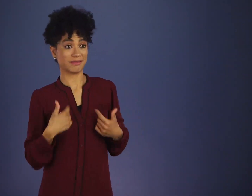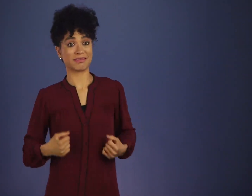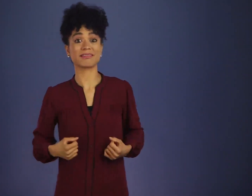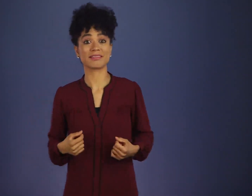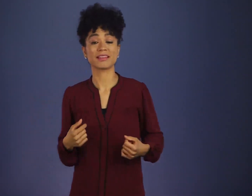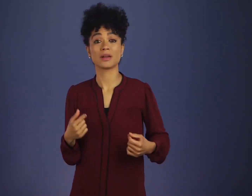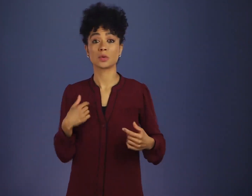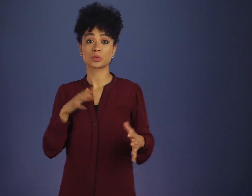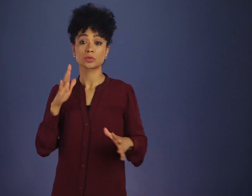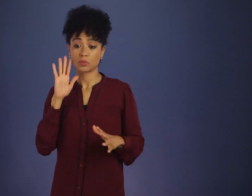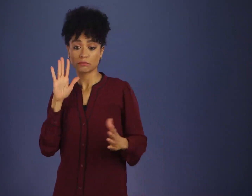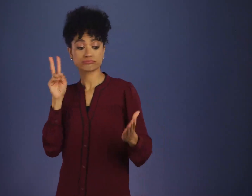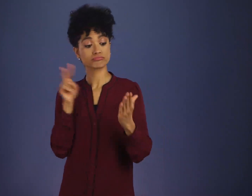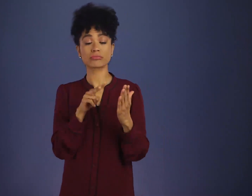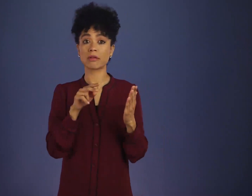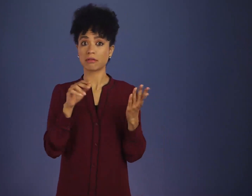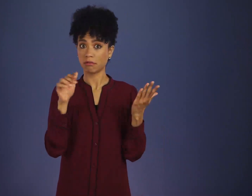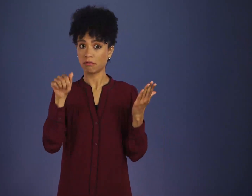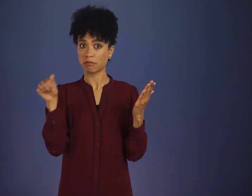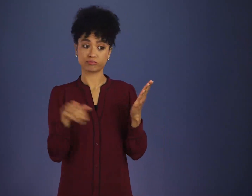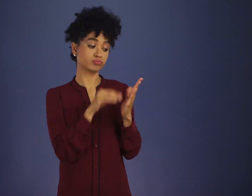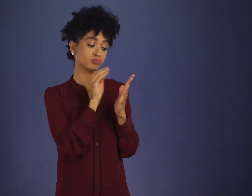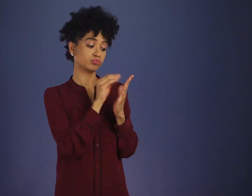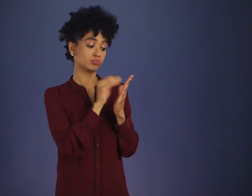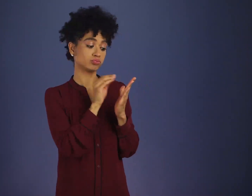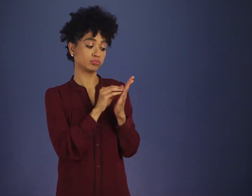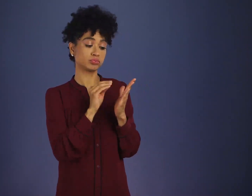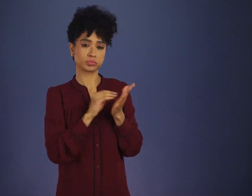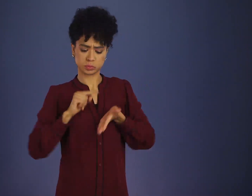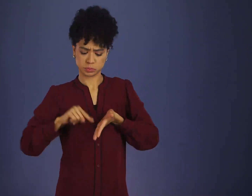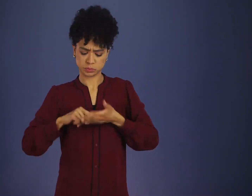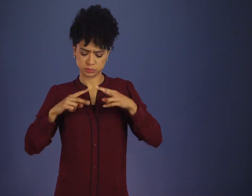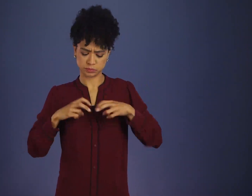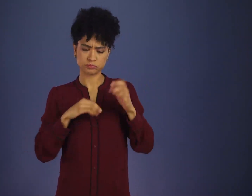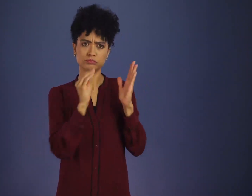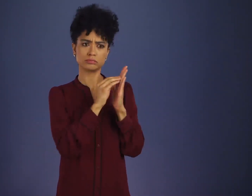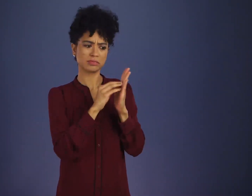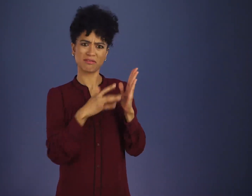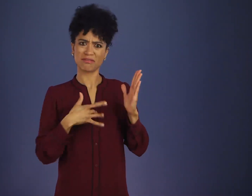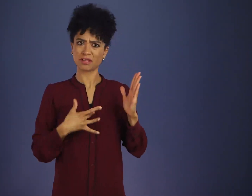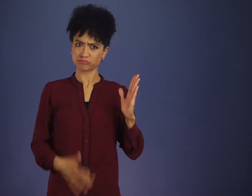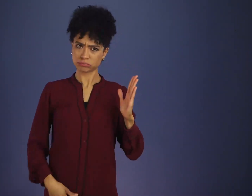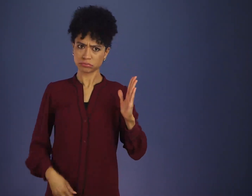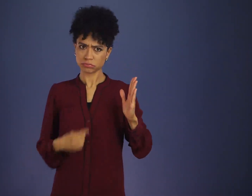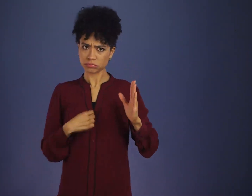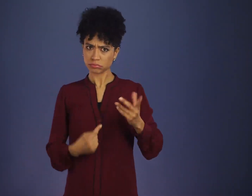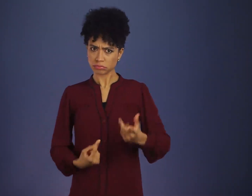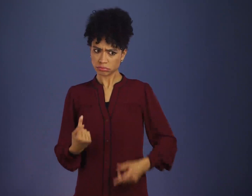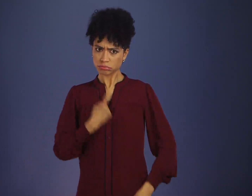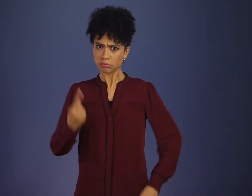No doubt we shall point with pride to the good lives we thought we led before the bottle cut us down.